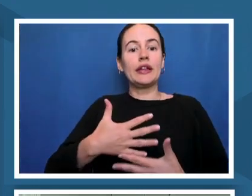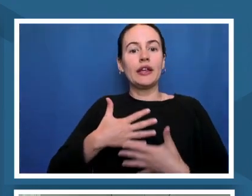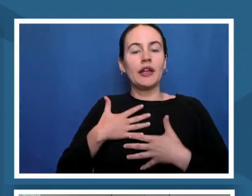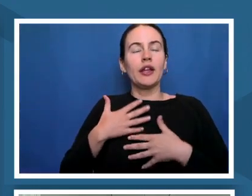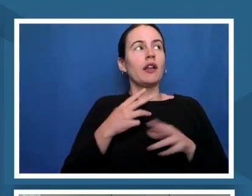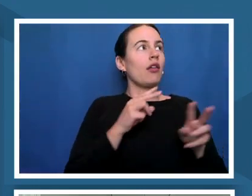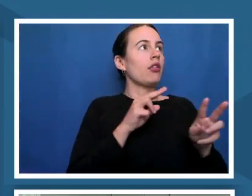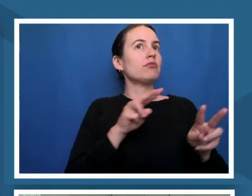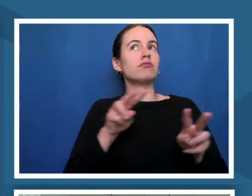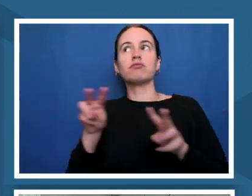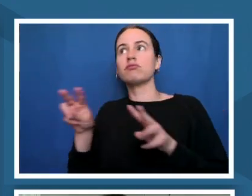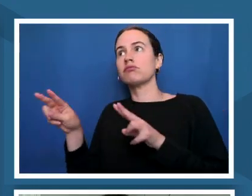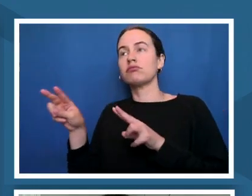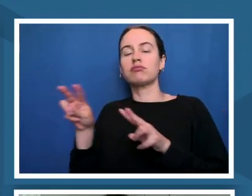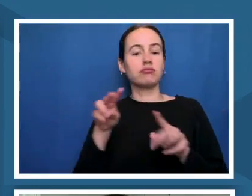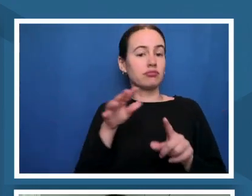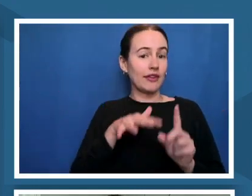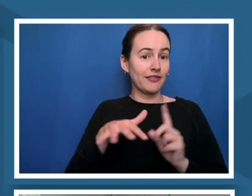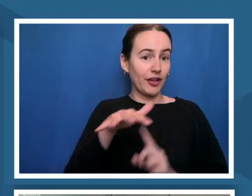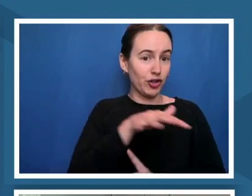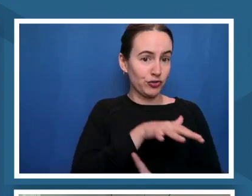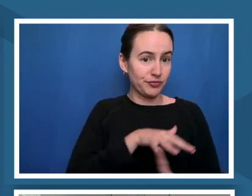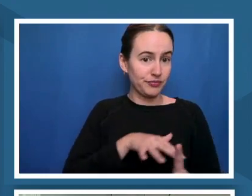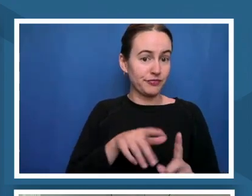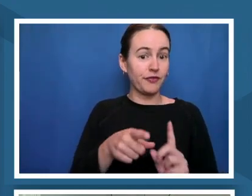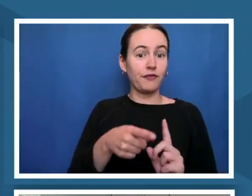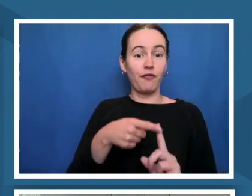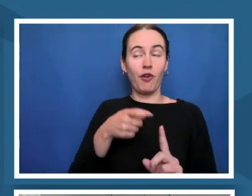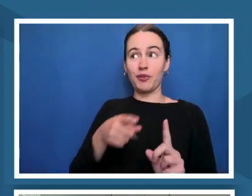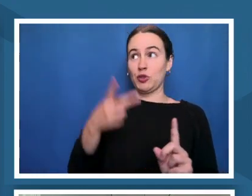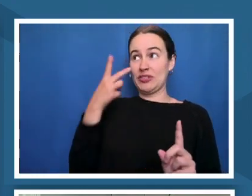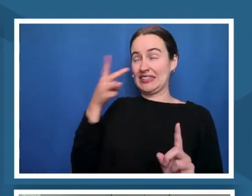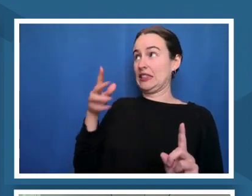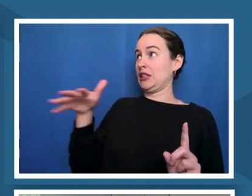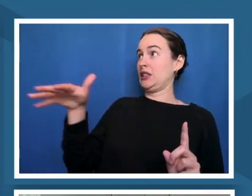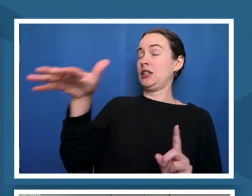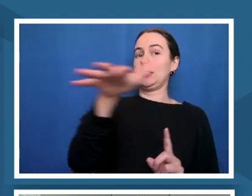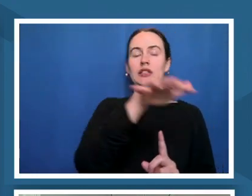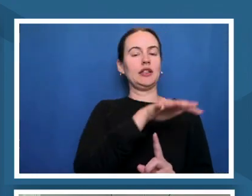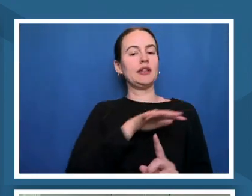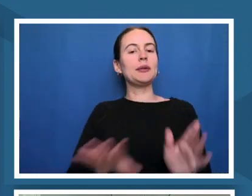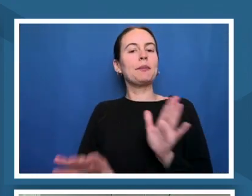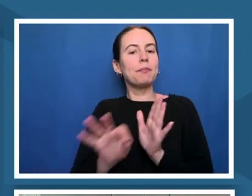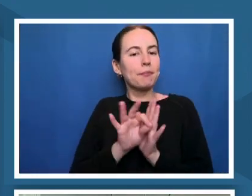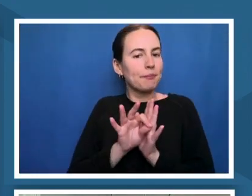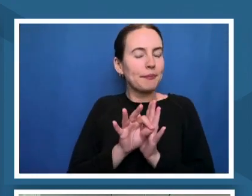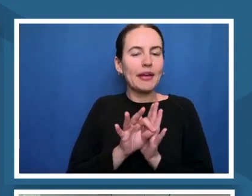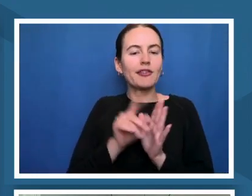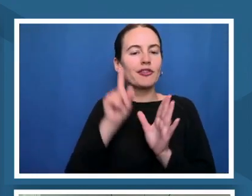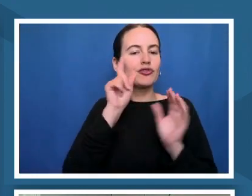what you see in the world around you choosing a coping strategy or a strategy